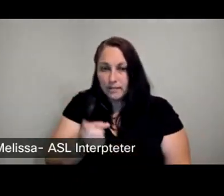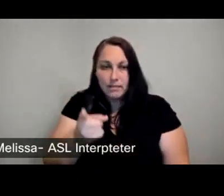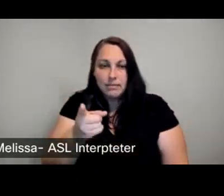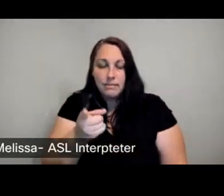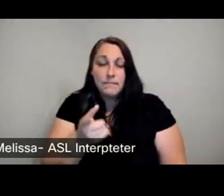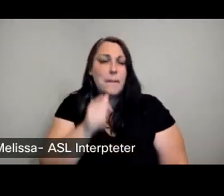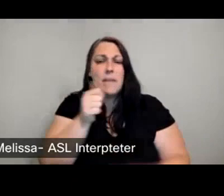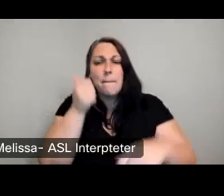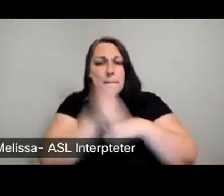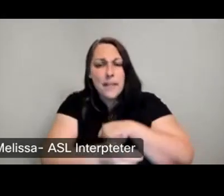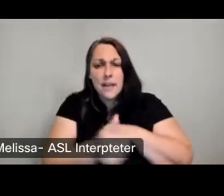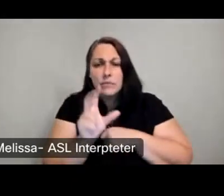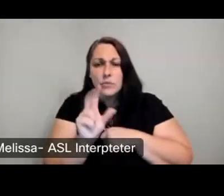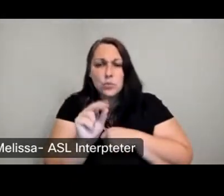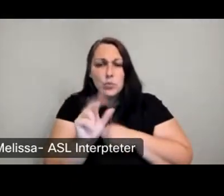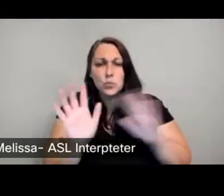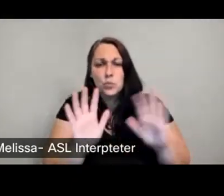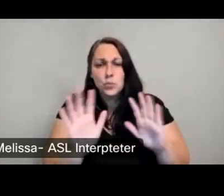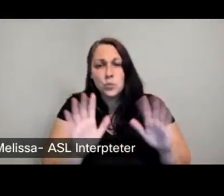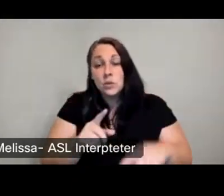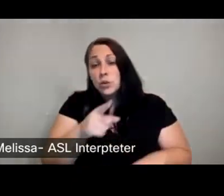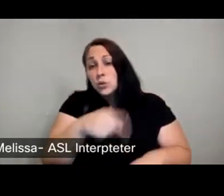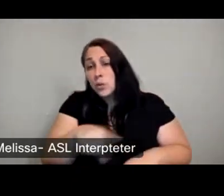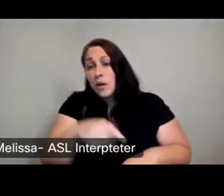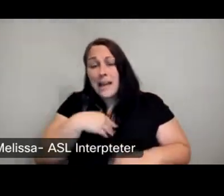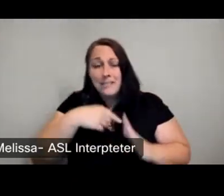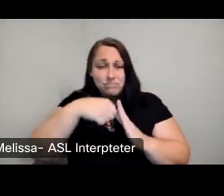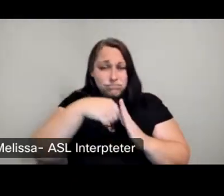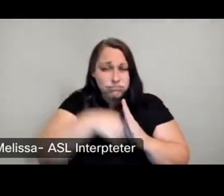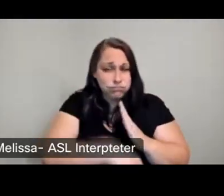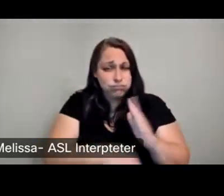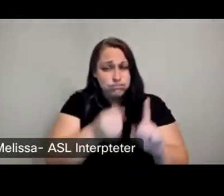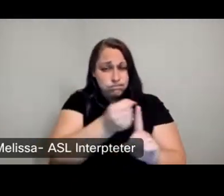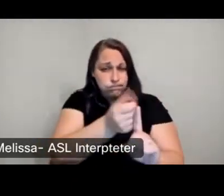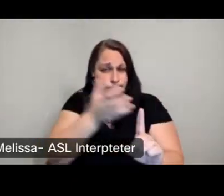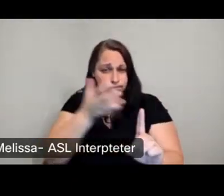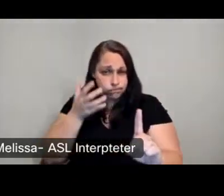guys because you guys put together a detailed plan to reverse the traffic flow on D Street